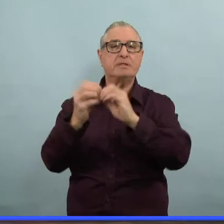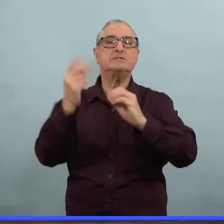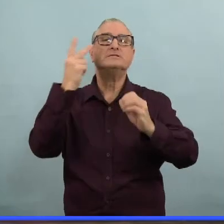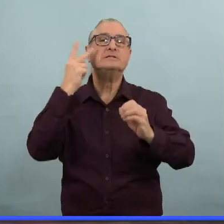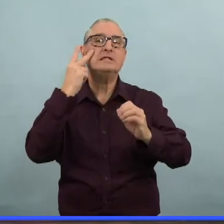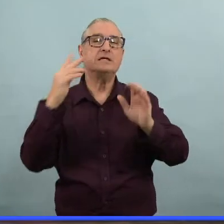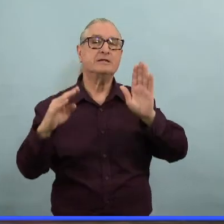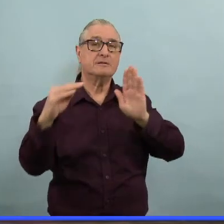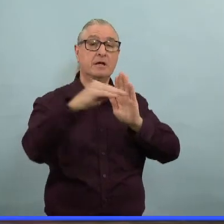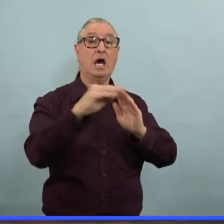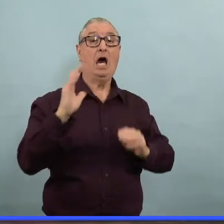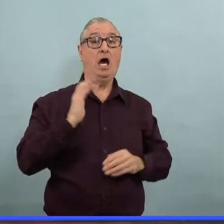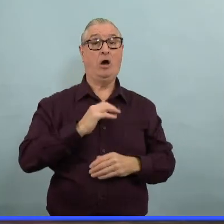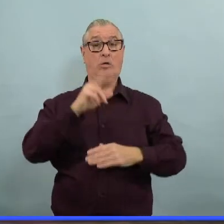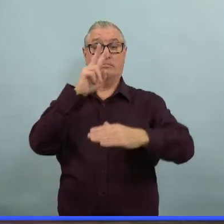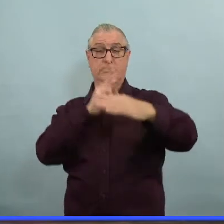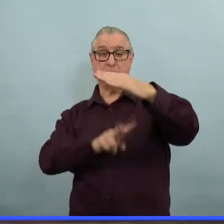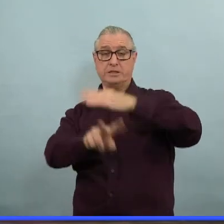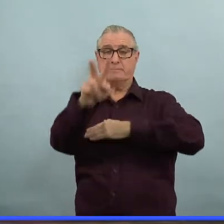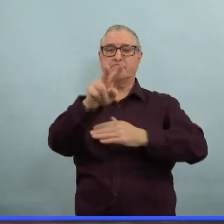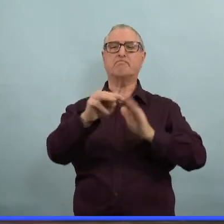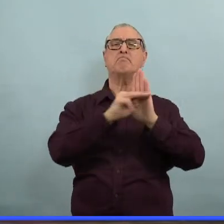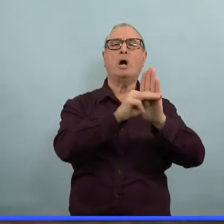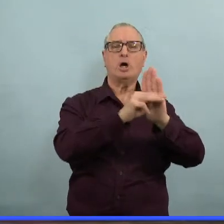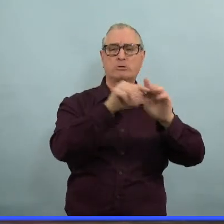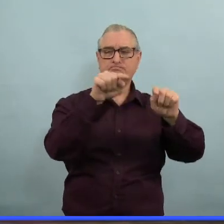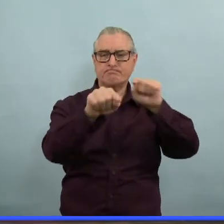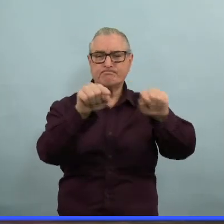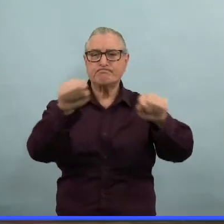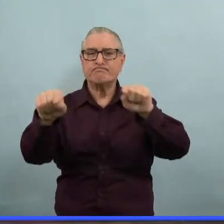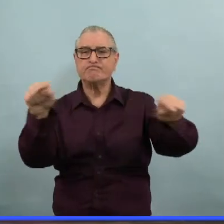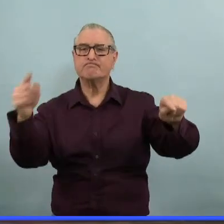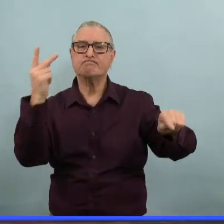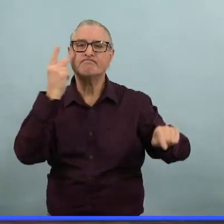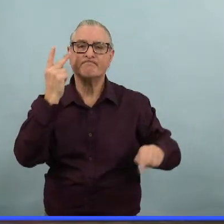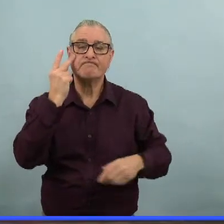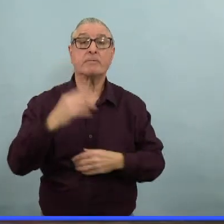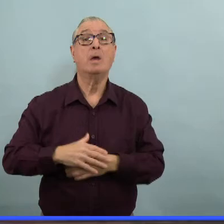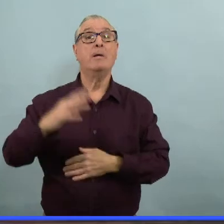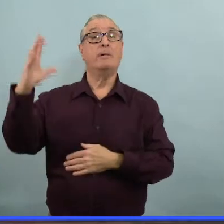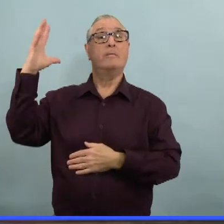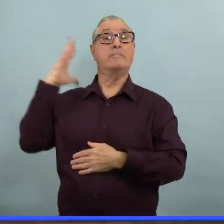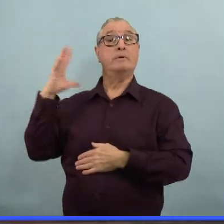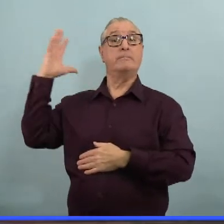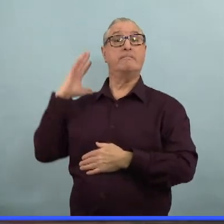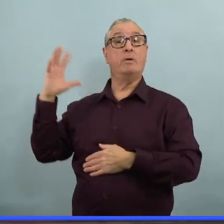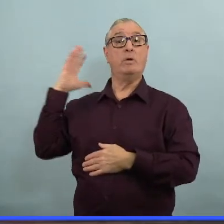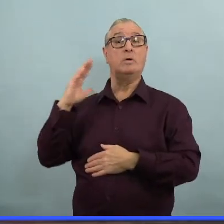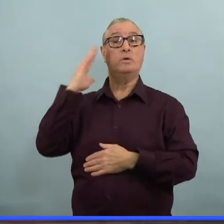longer incubation period so we feel that the two weeks is going to give us a better picture